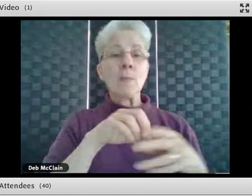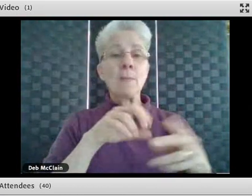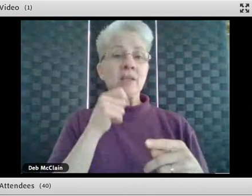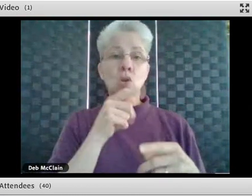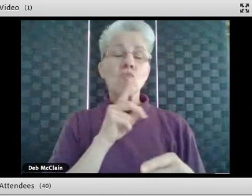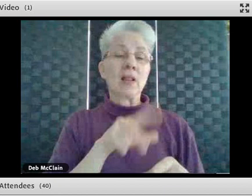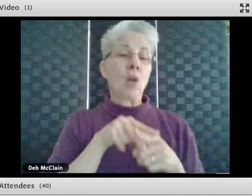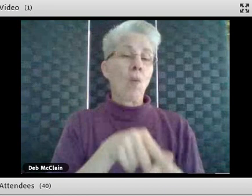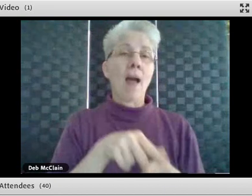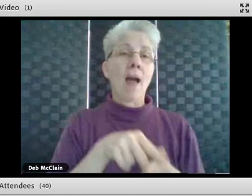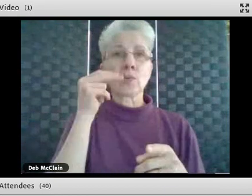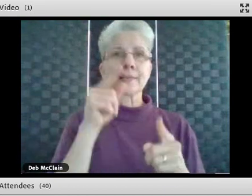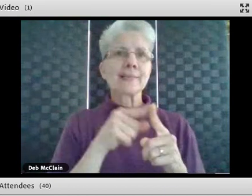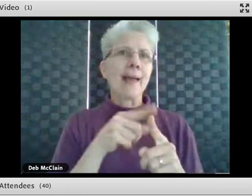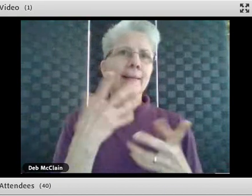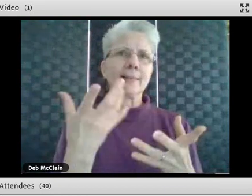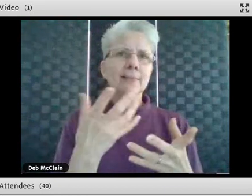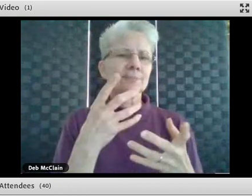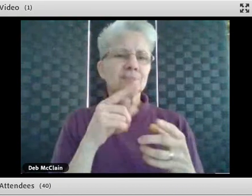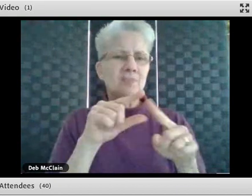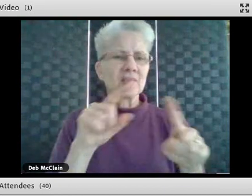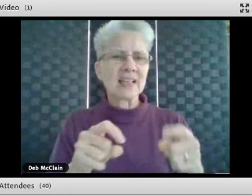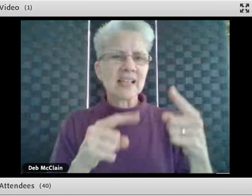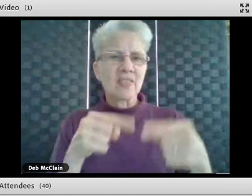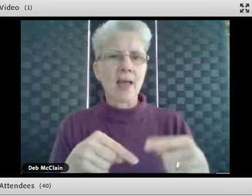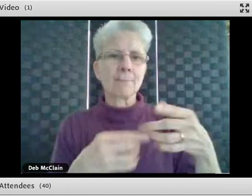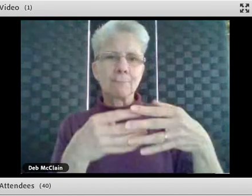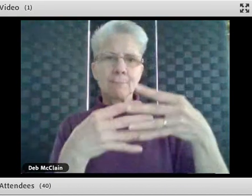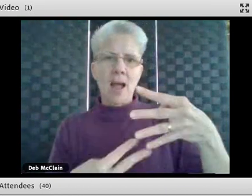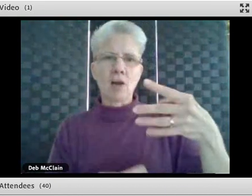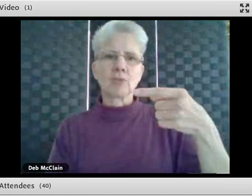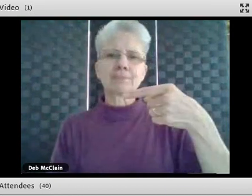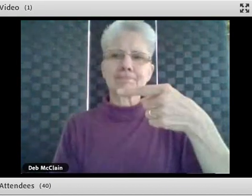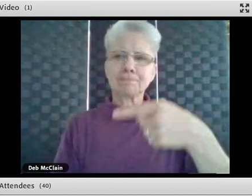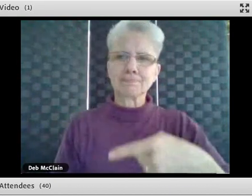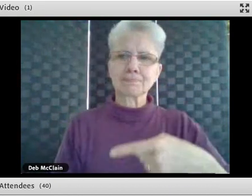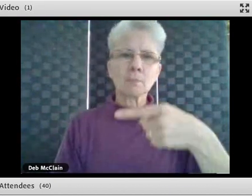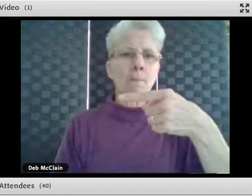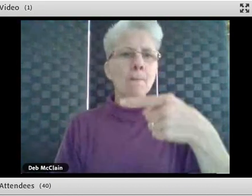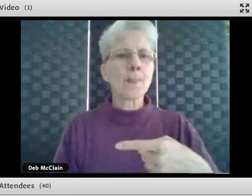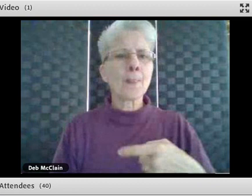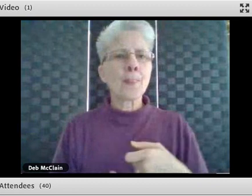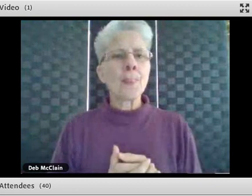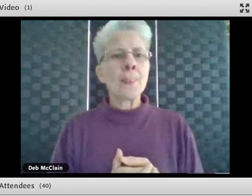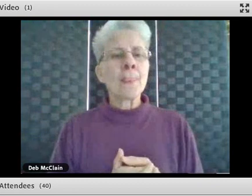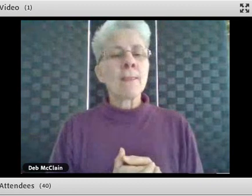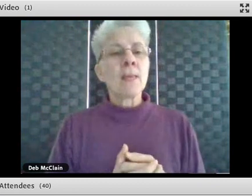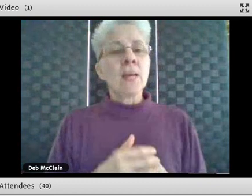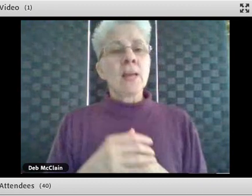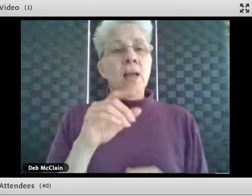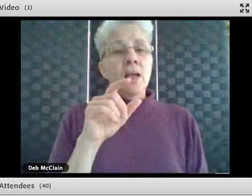like horse owners, I guess, and so forth. But whatever. The double dash, as I mentioned before,